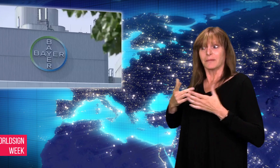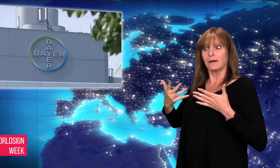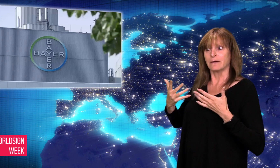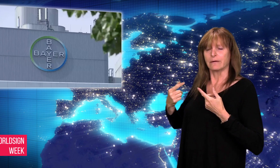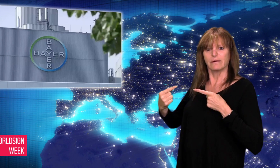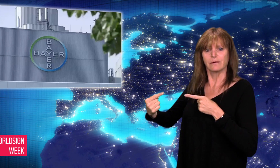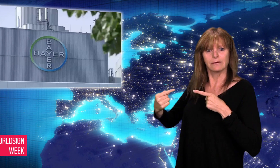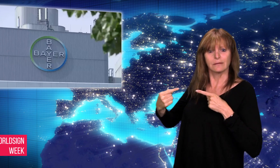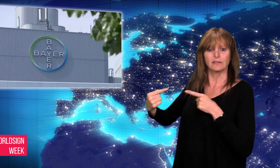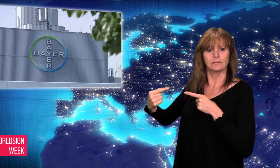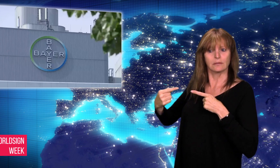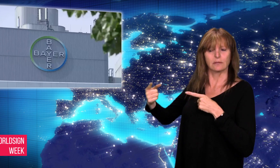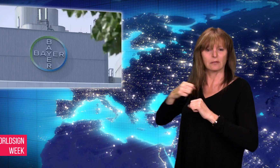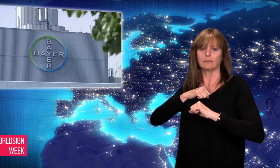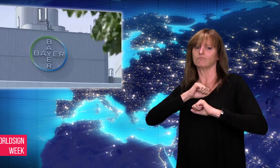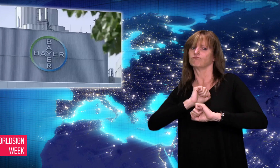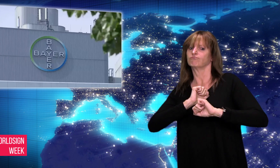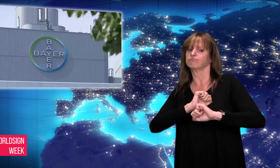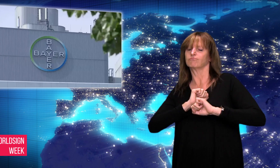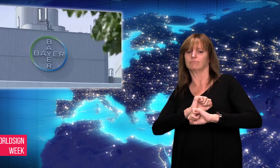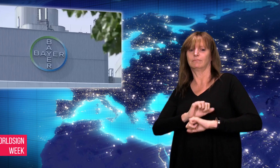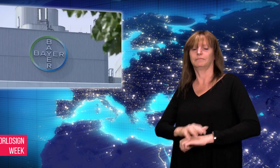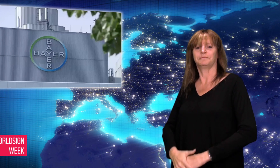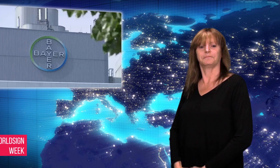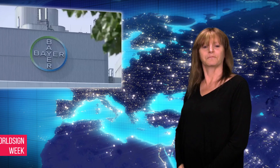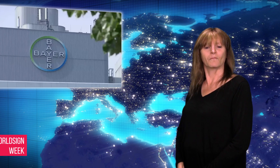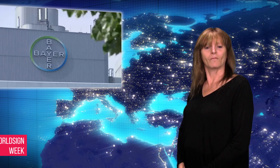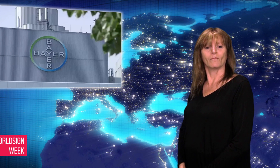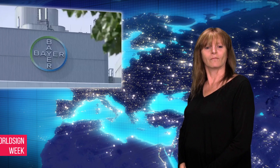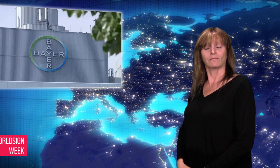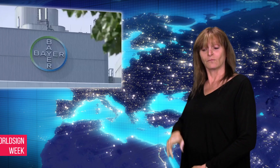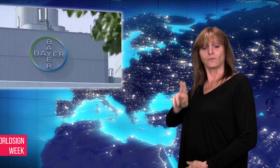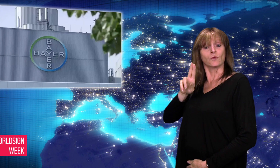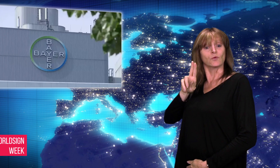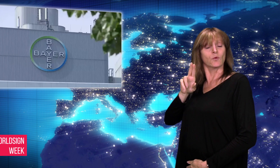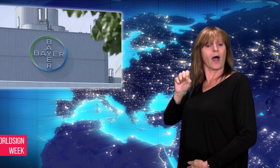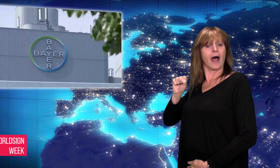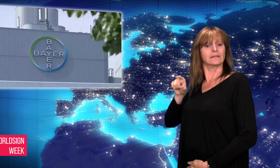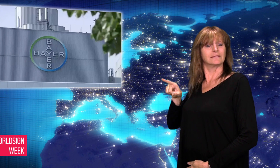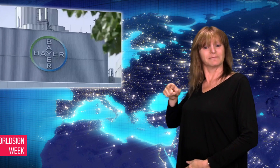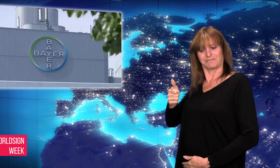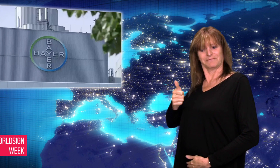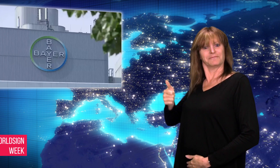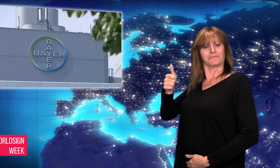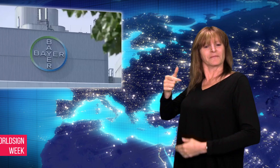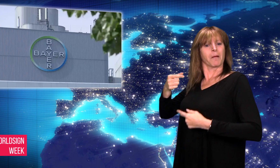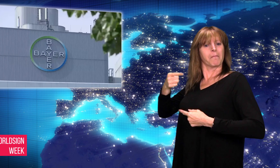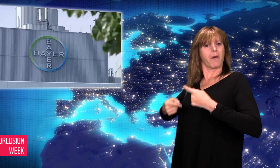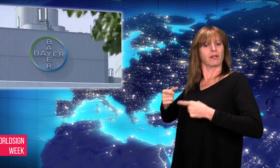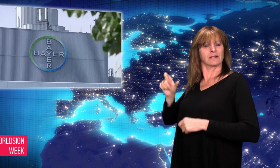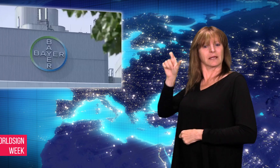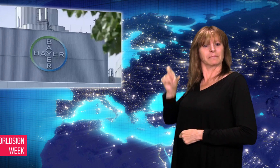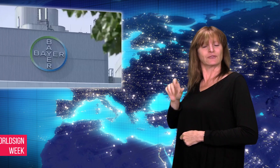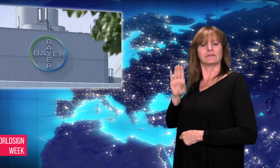approval from U.S. Congress, is expected to face some resistance.